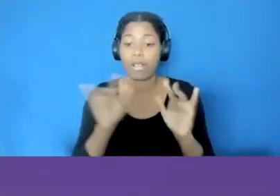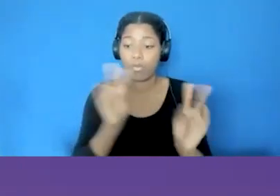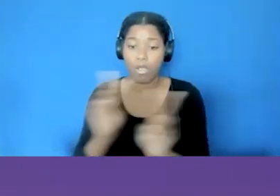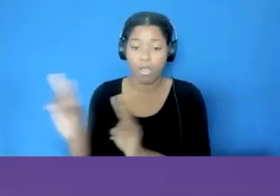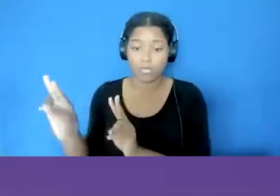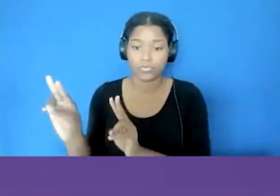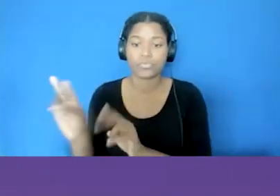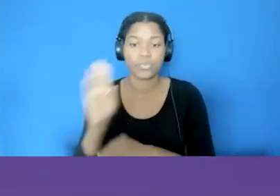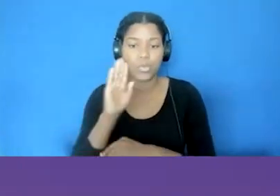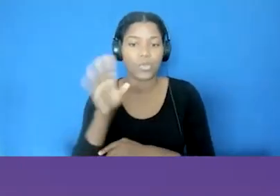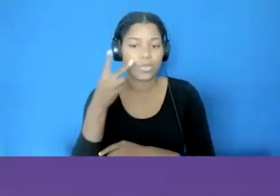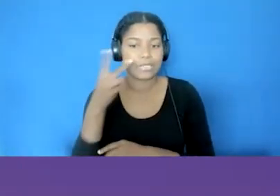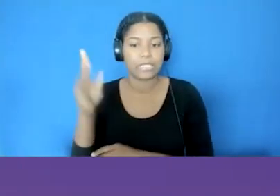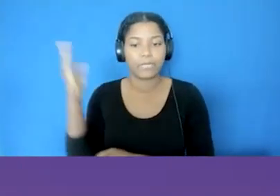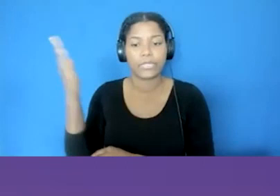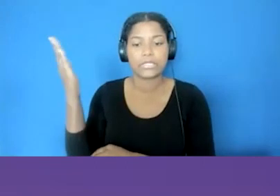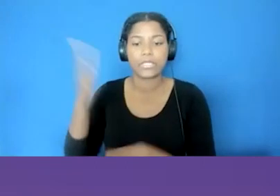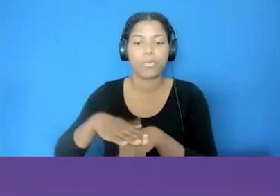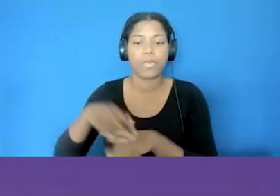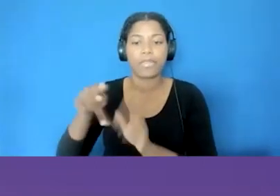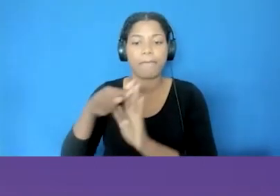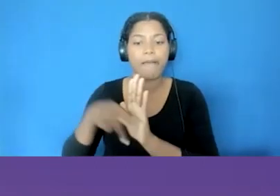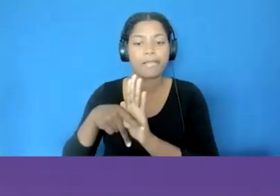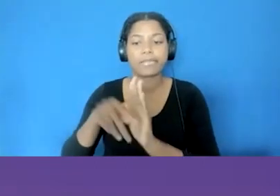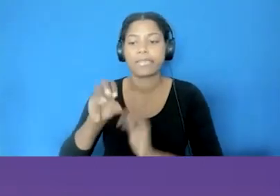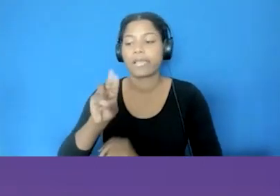and the presentation on the policy Outreach website.